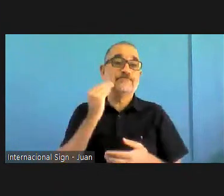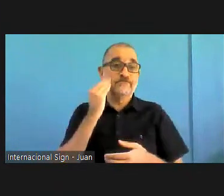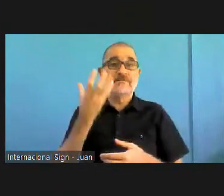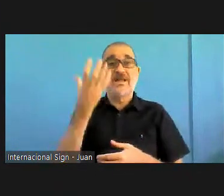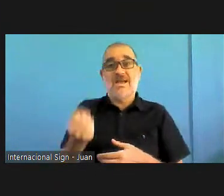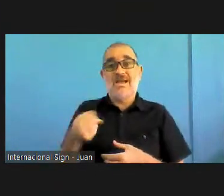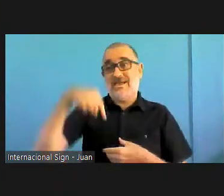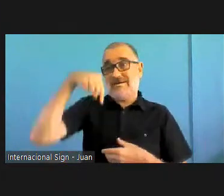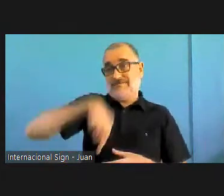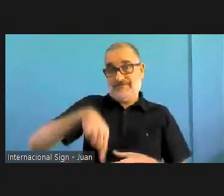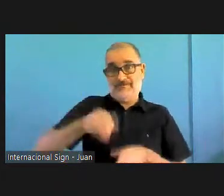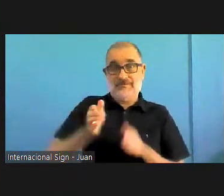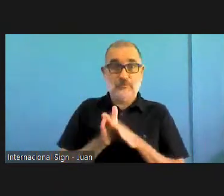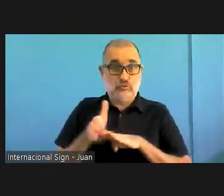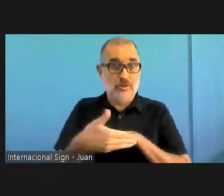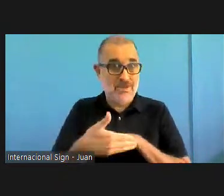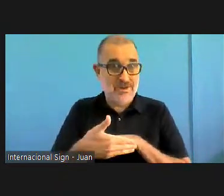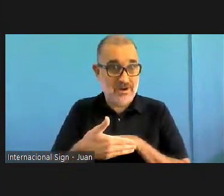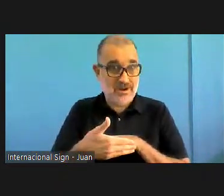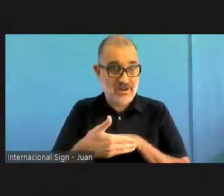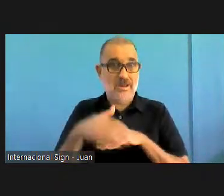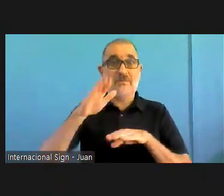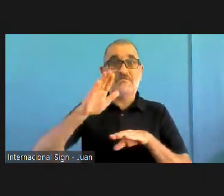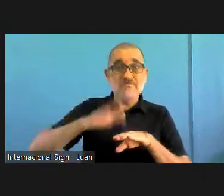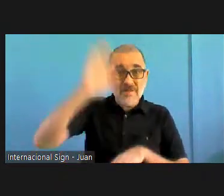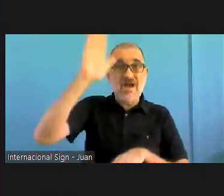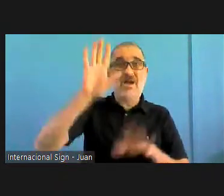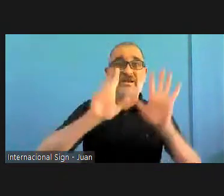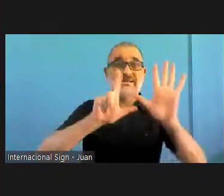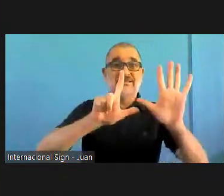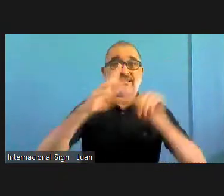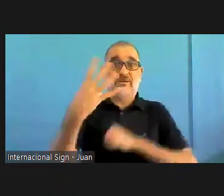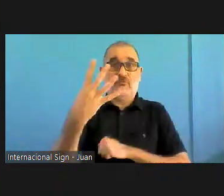And as you know, it is also the experience globally.